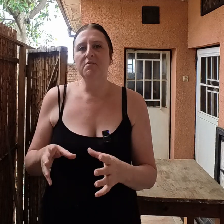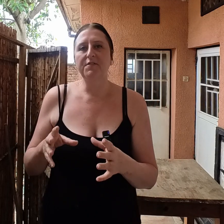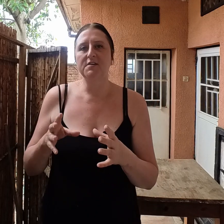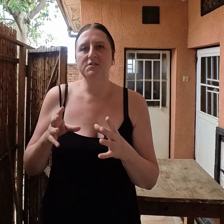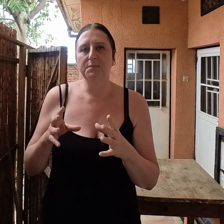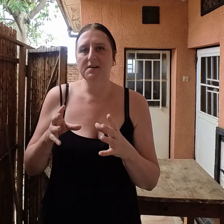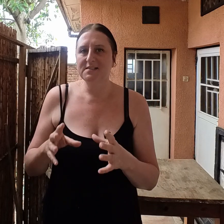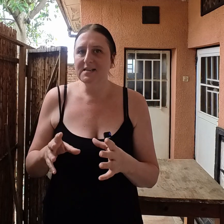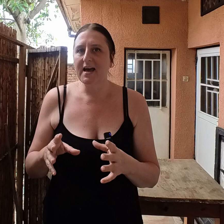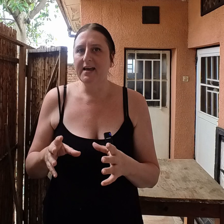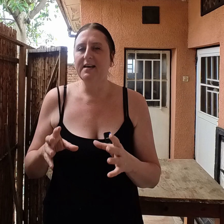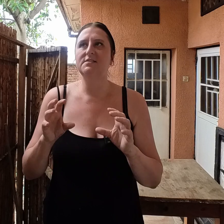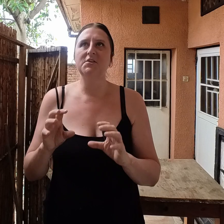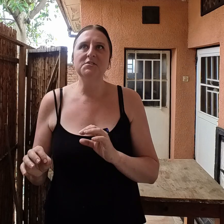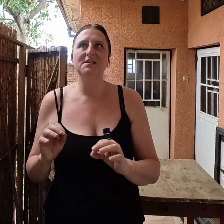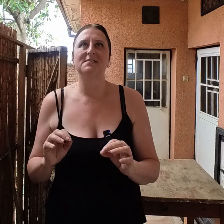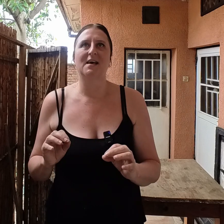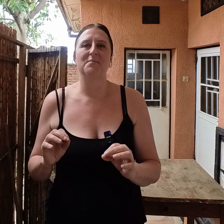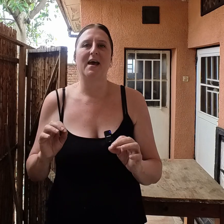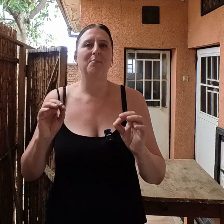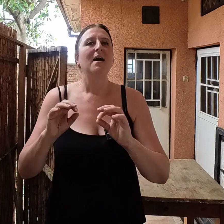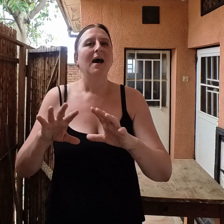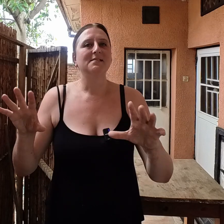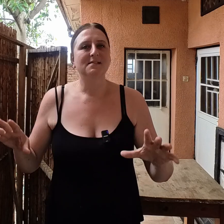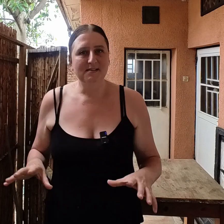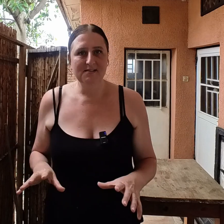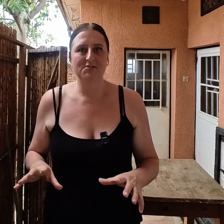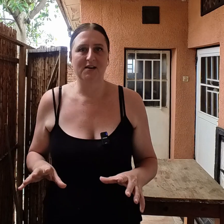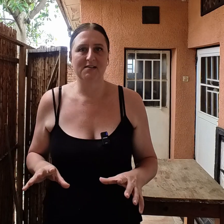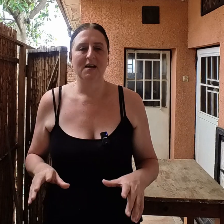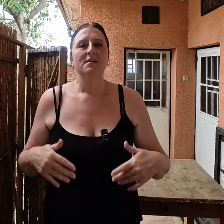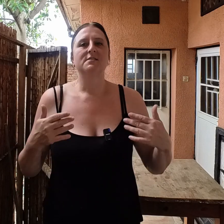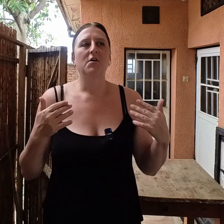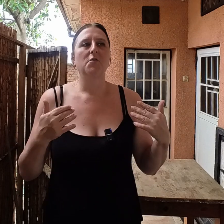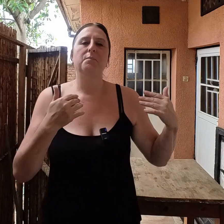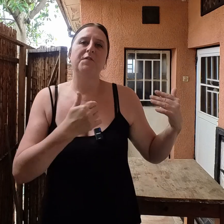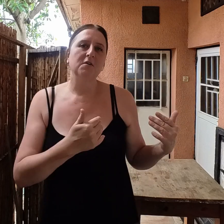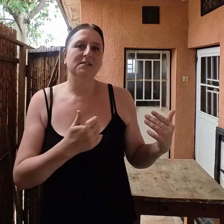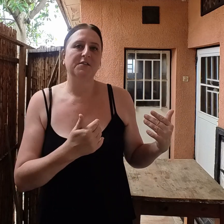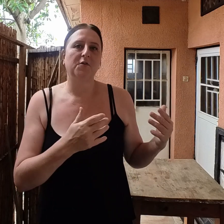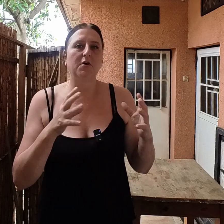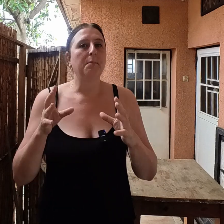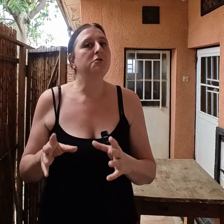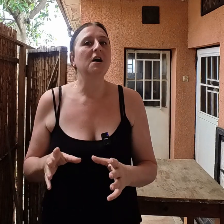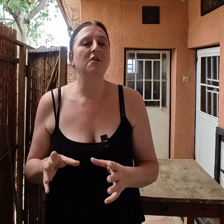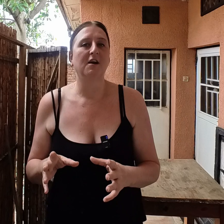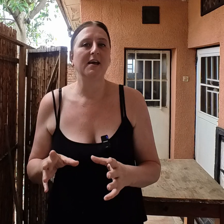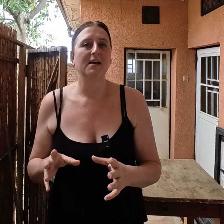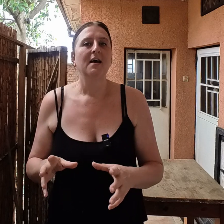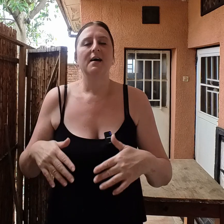they're referred to by today is usually the same name as the district. So, before '94 you have Butare,